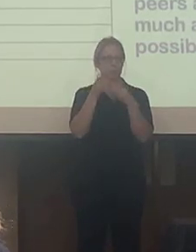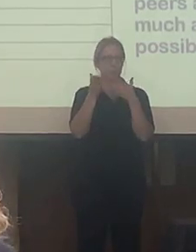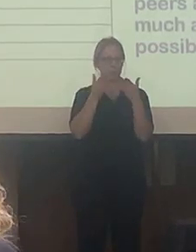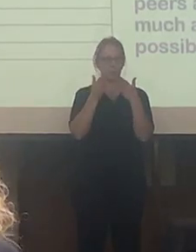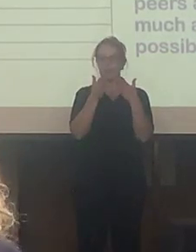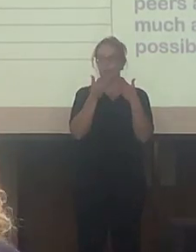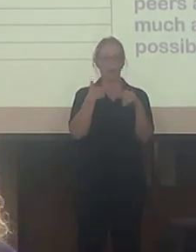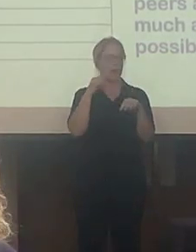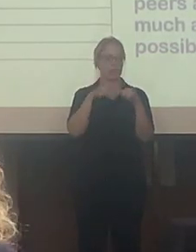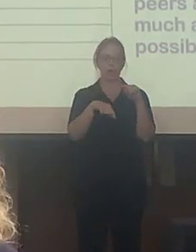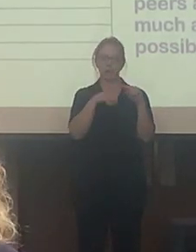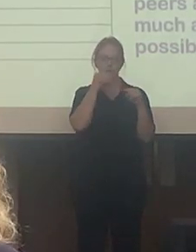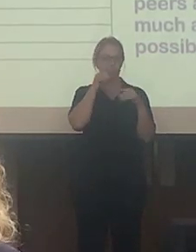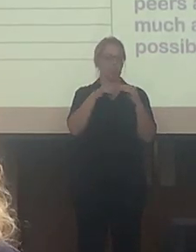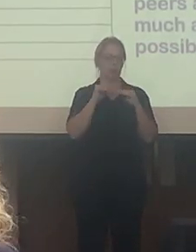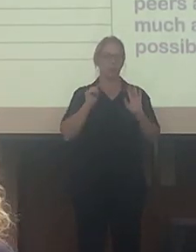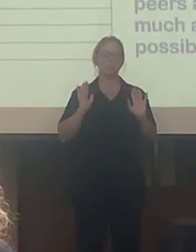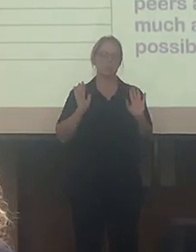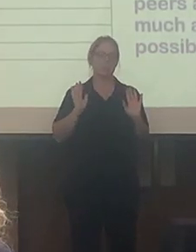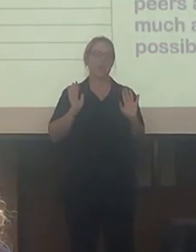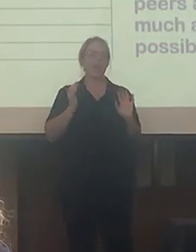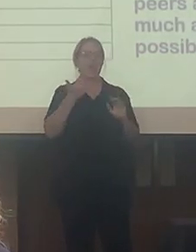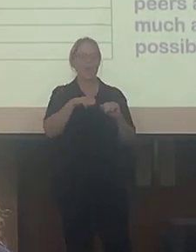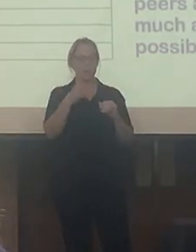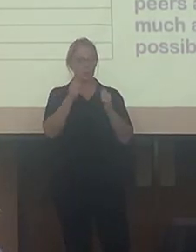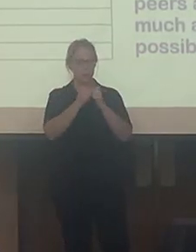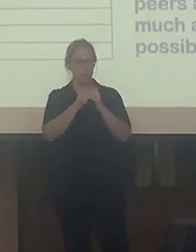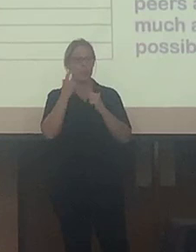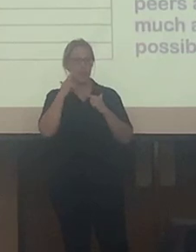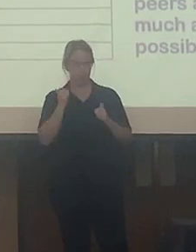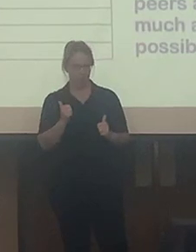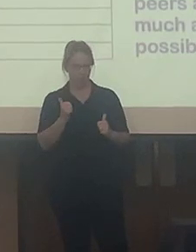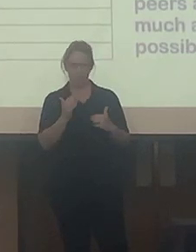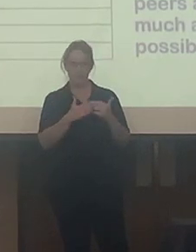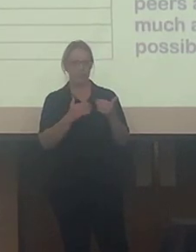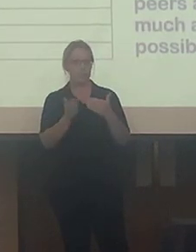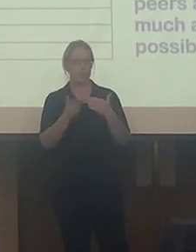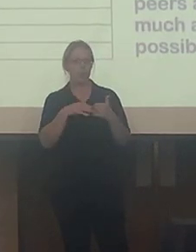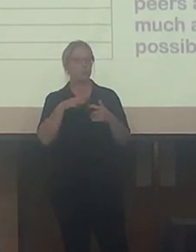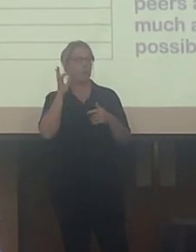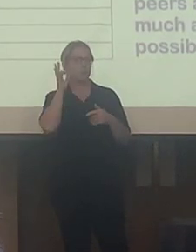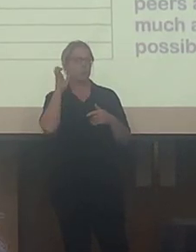shut off about this but anyone with hearing loss doesn't matter if it's fluid behind the eardrum